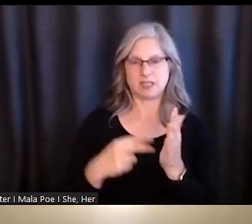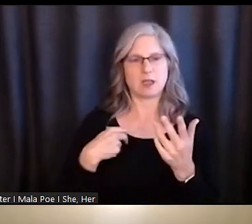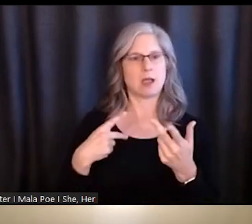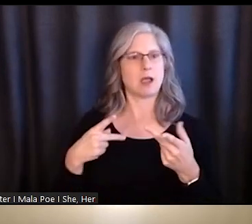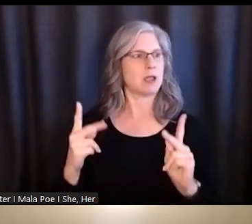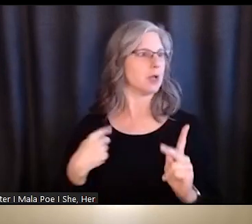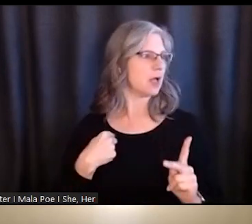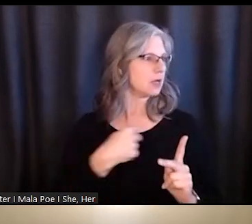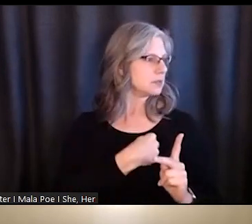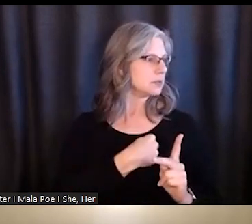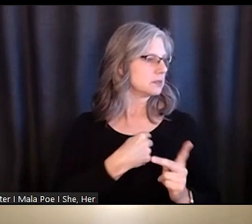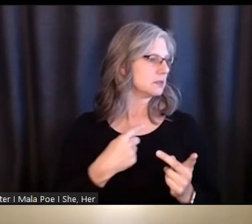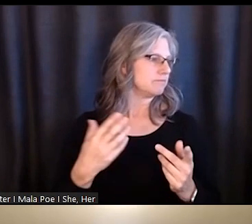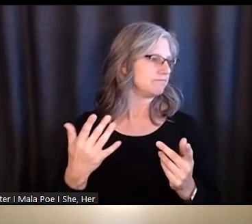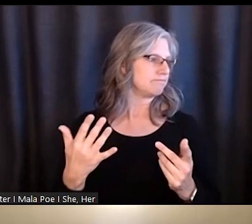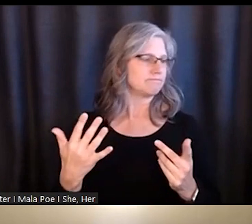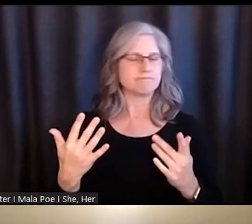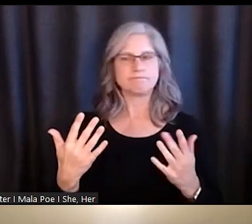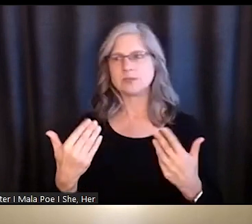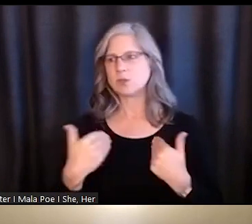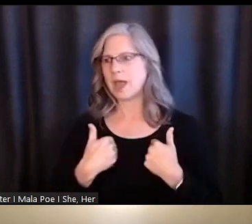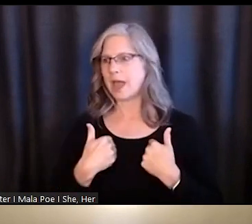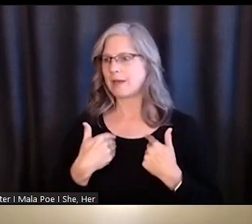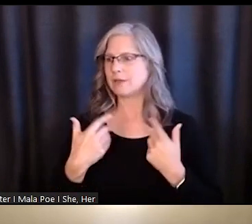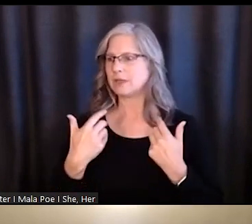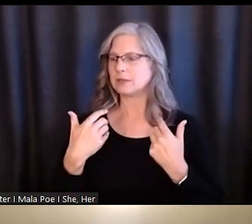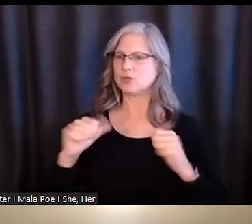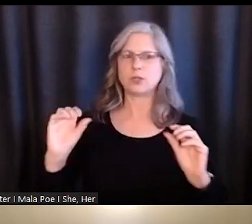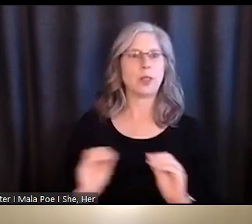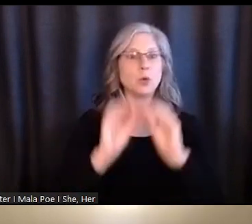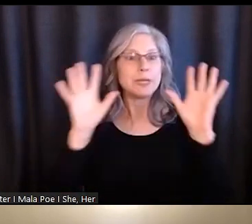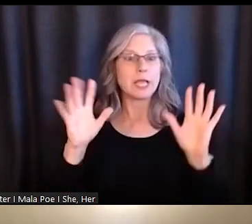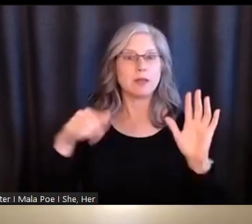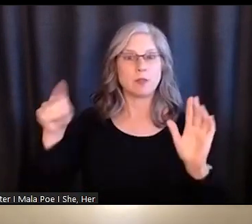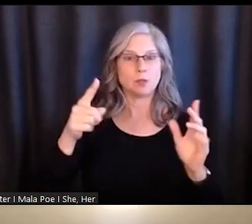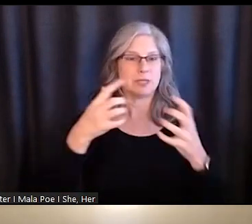try and illuminate the mechanisms that are going on in acquisition.